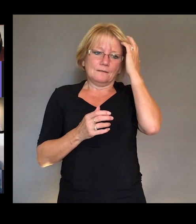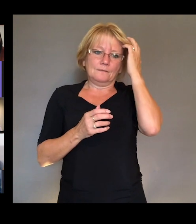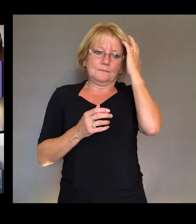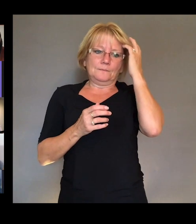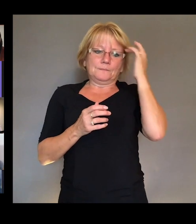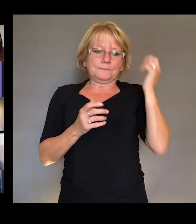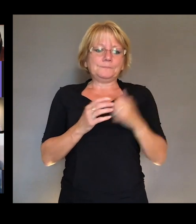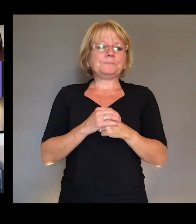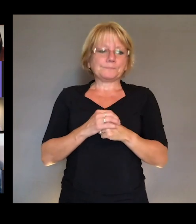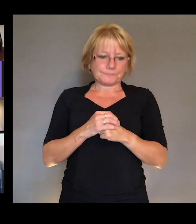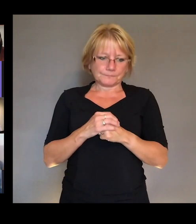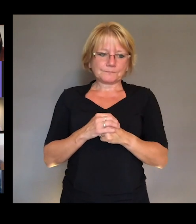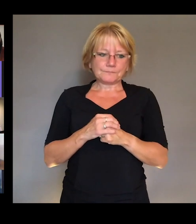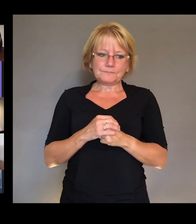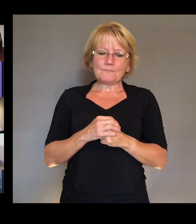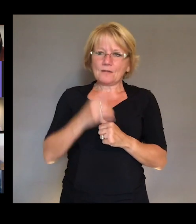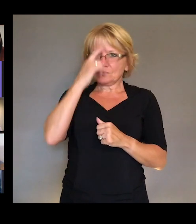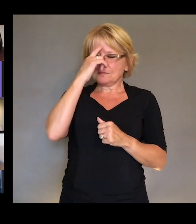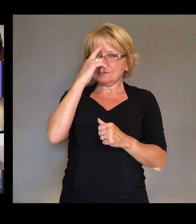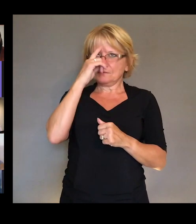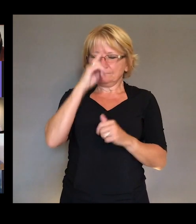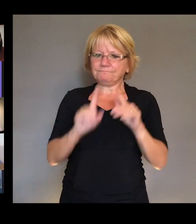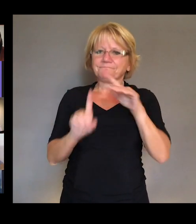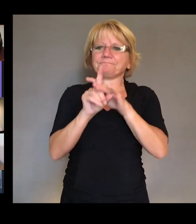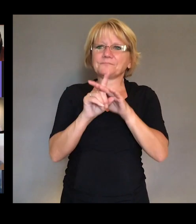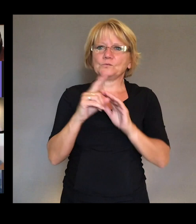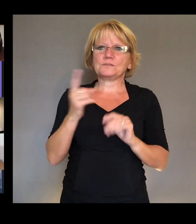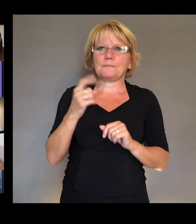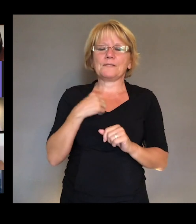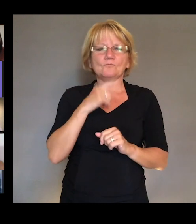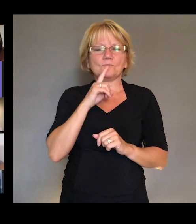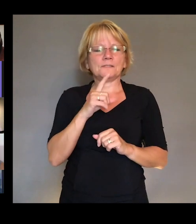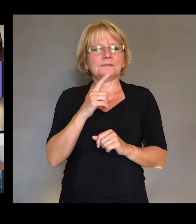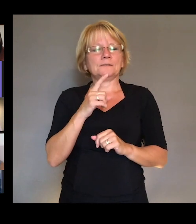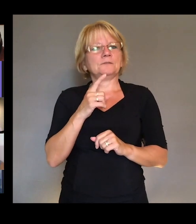Yes 'cause what you just said resonated with something that Sarah just said, that really kind of hit me too,